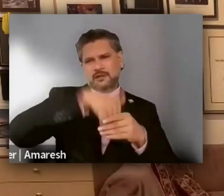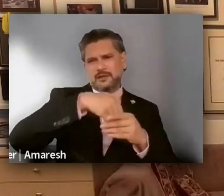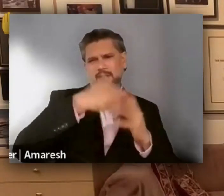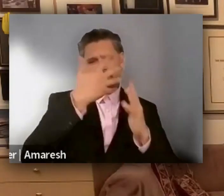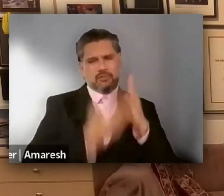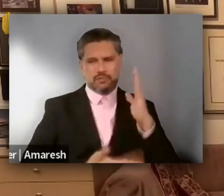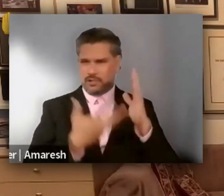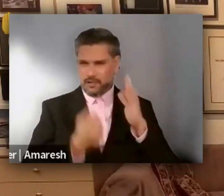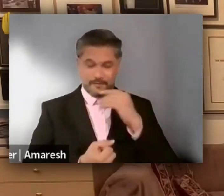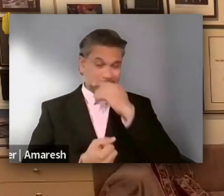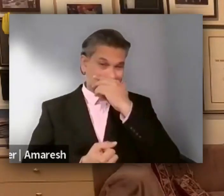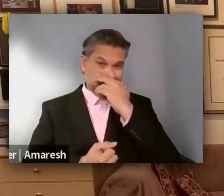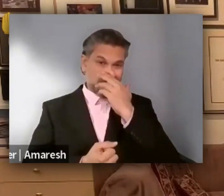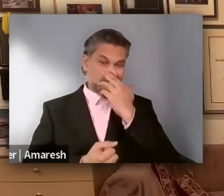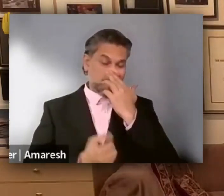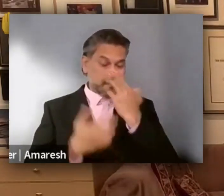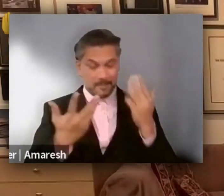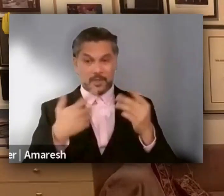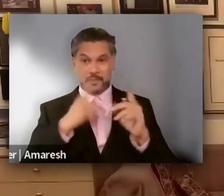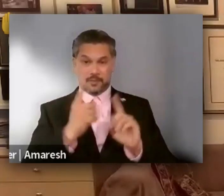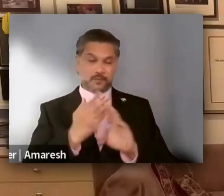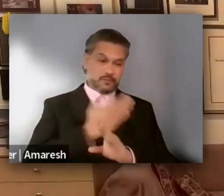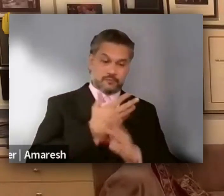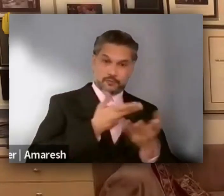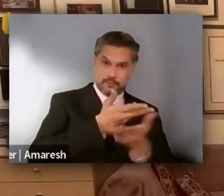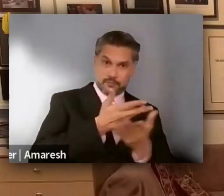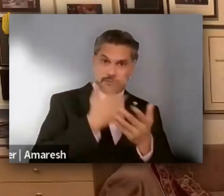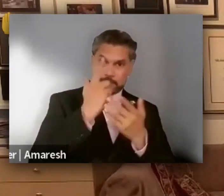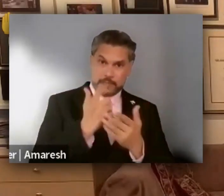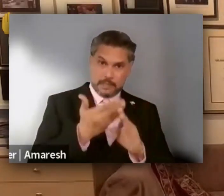things like that, before you engage in a conversation.